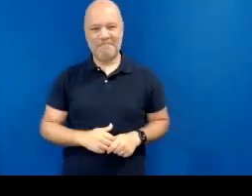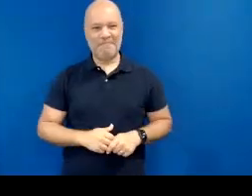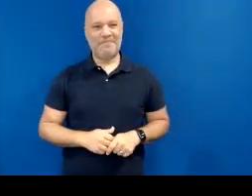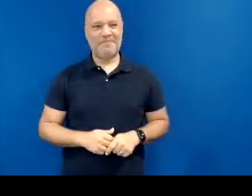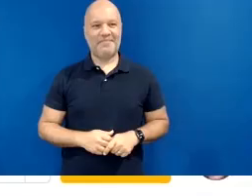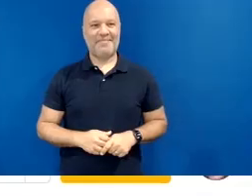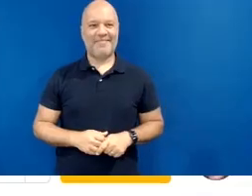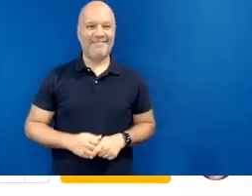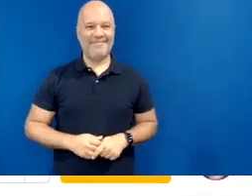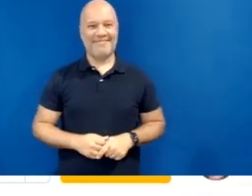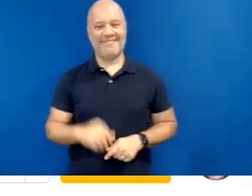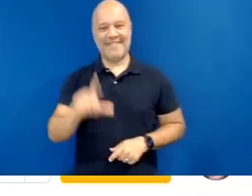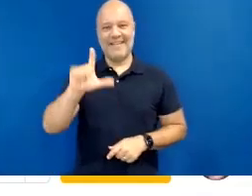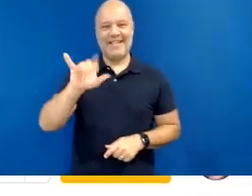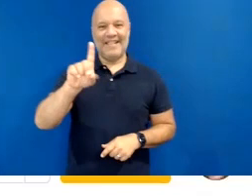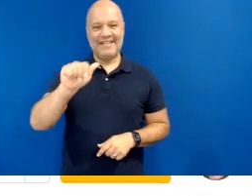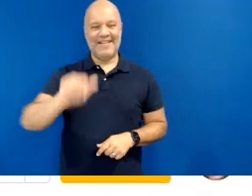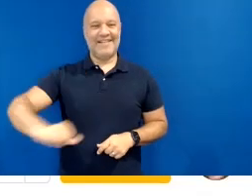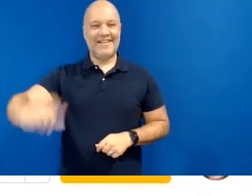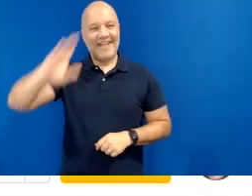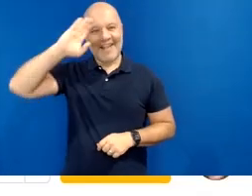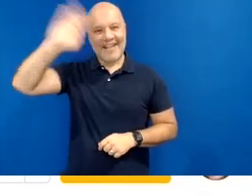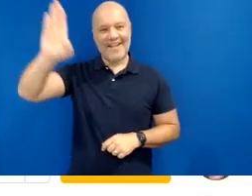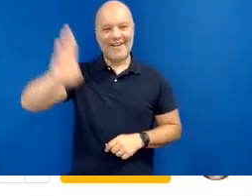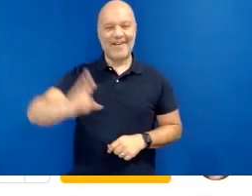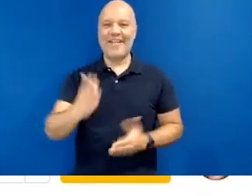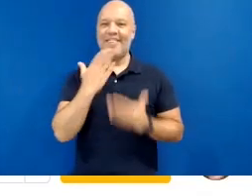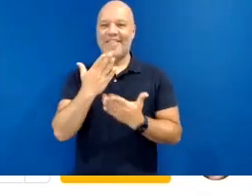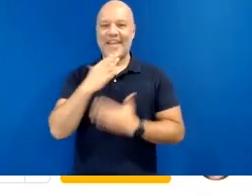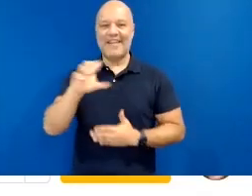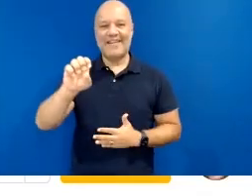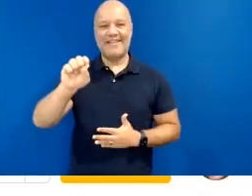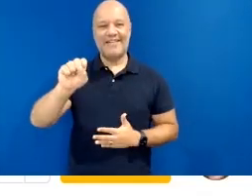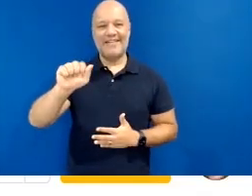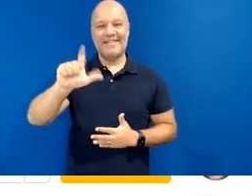Okay. Thanks. Thank you. Sally, I'm going to go into sharing